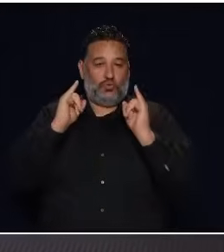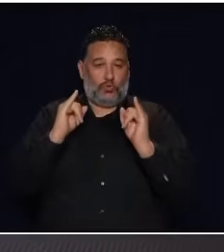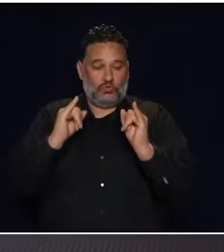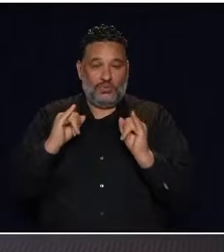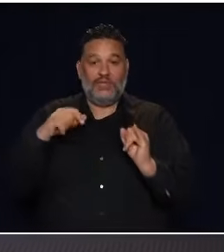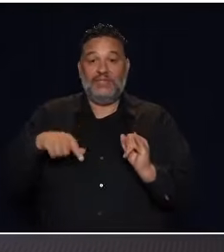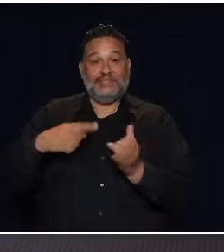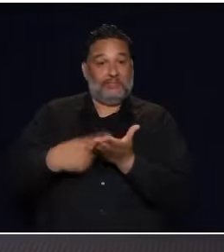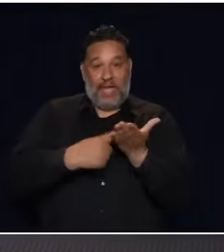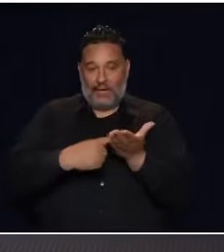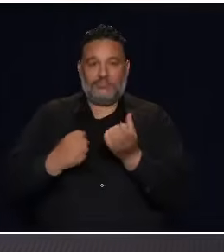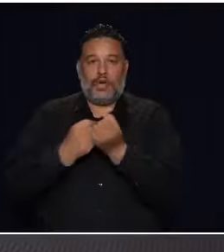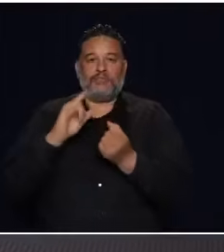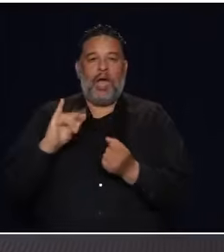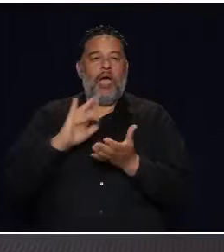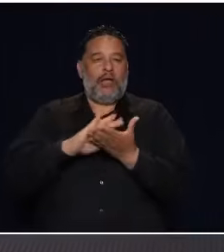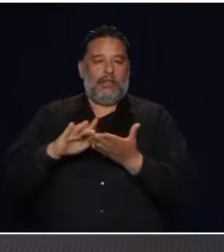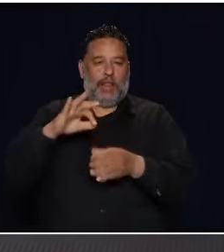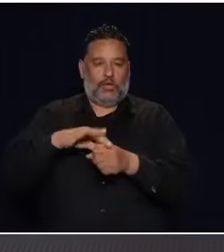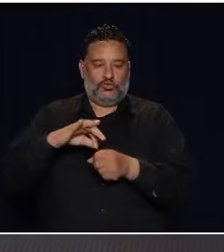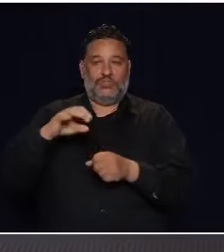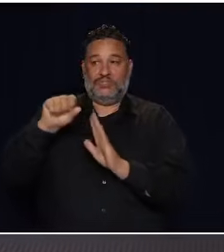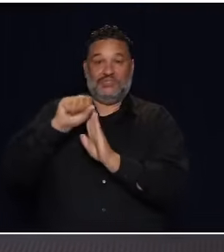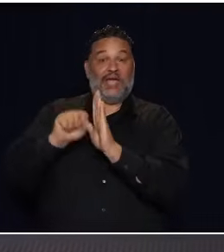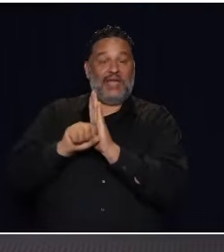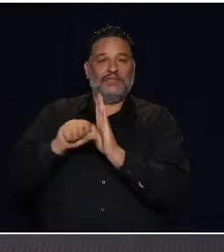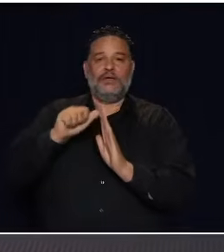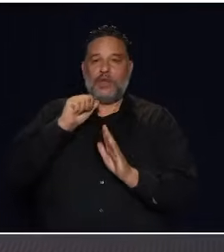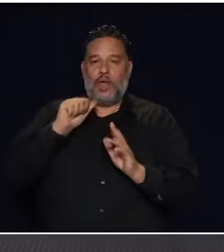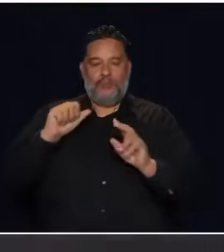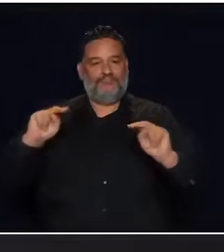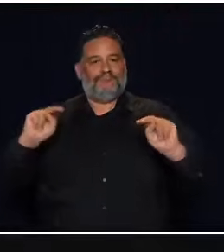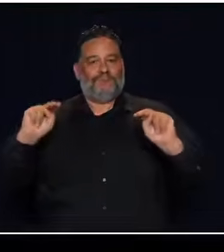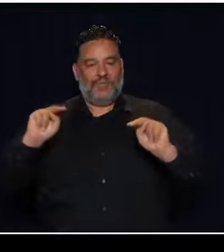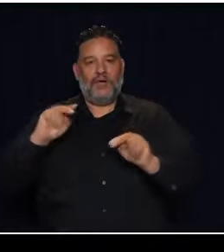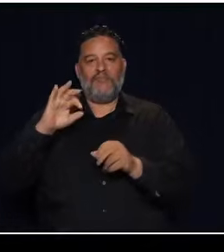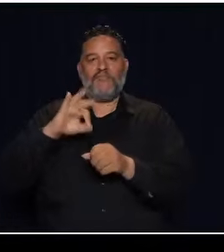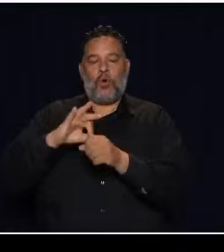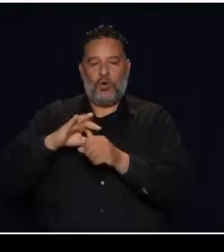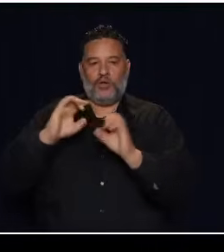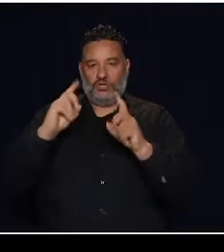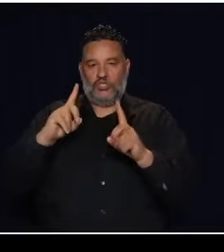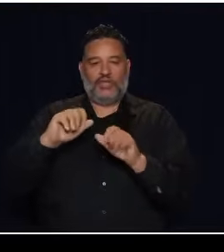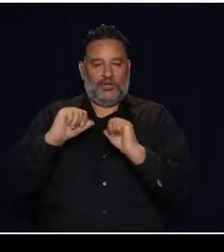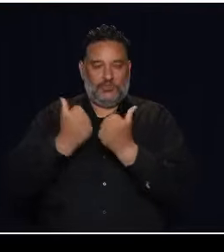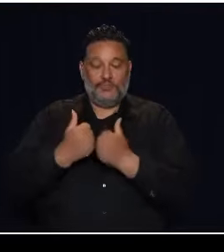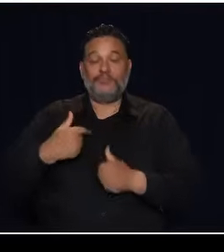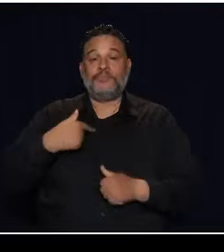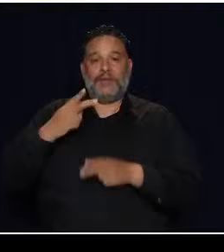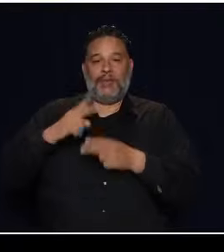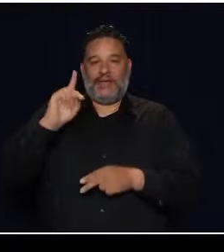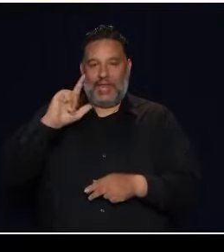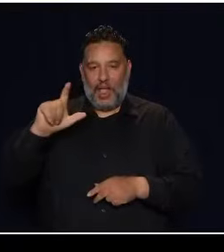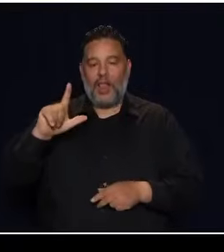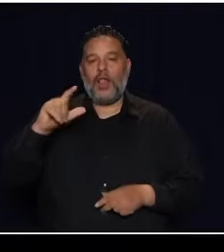THIS DEBATE IS SPONSORED BY CLEAN ELECTIONS. THE STATE'S NON-PARTISAN VOTER EDUCATION AGENCY.